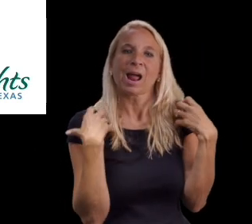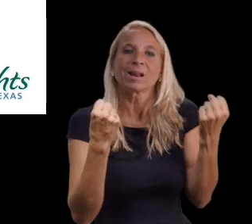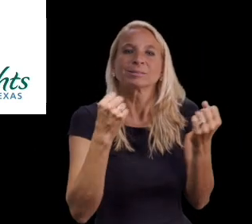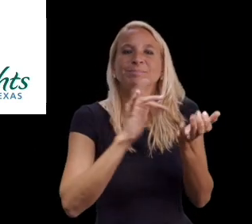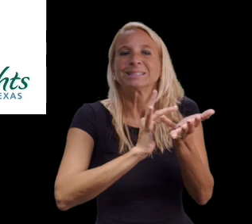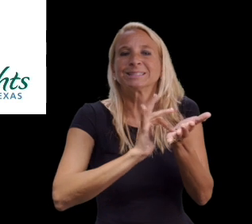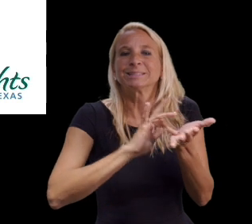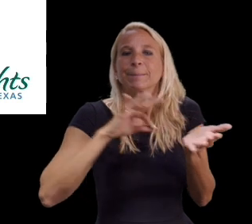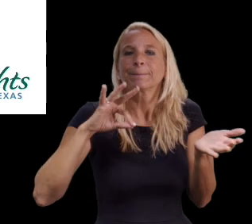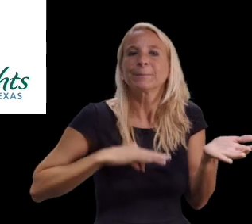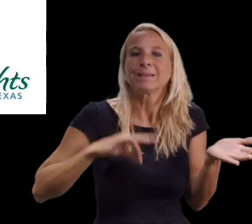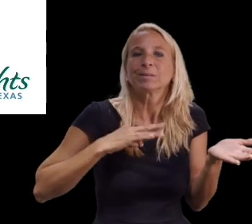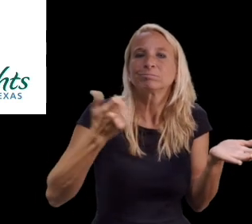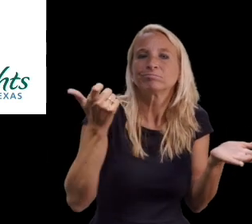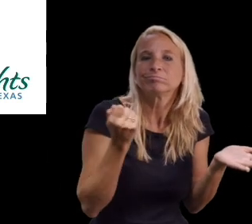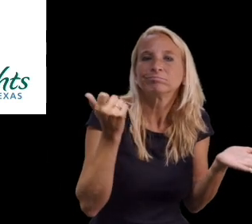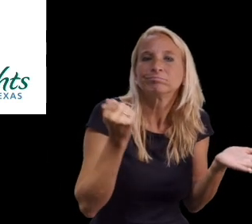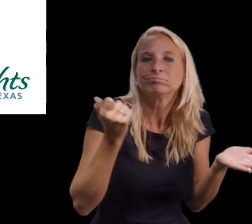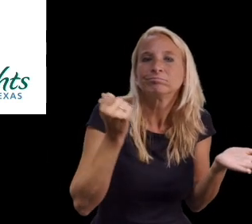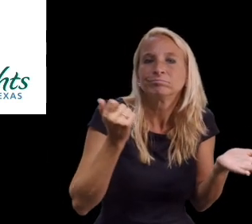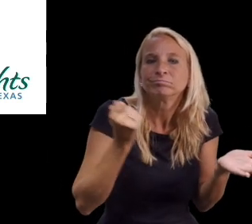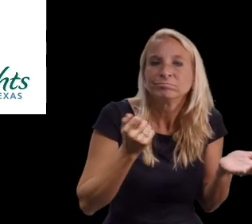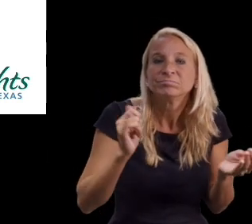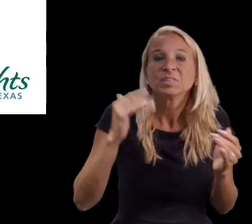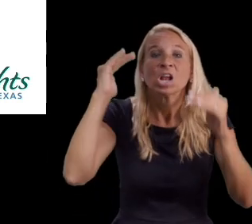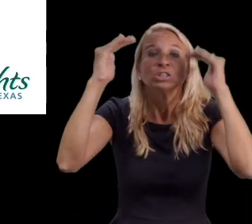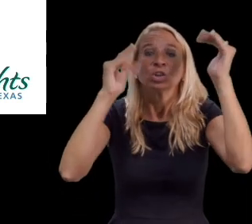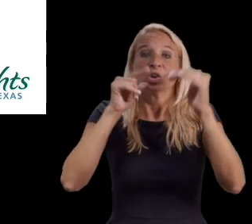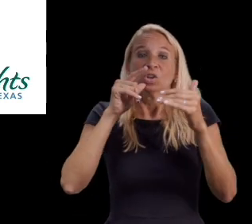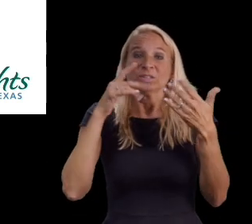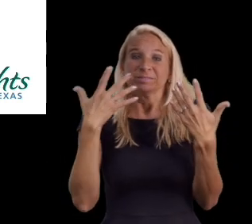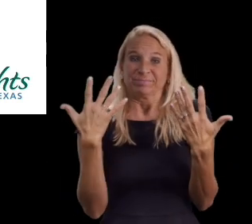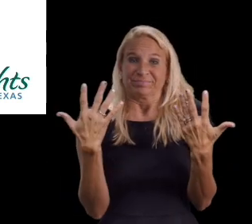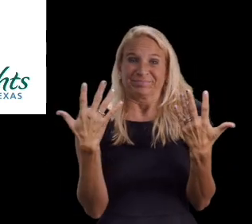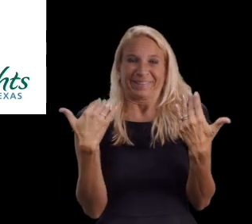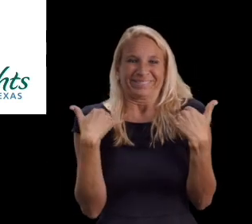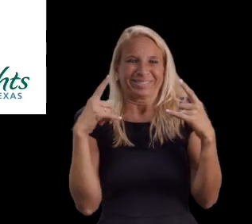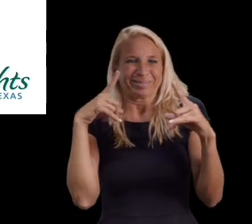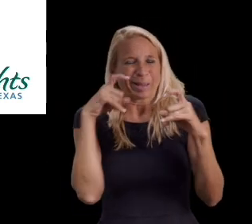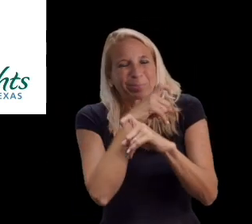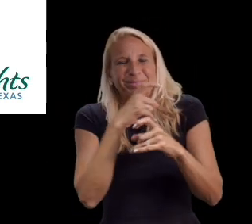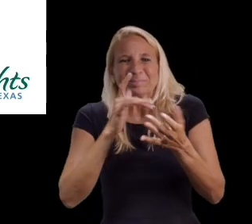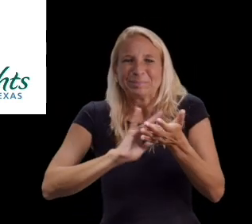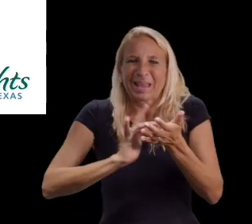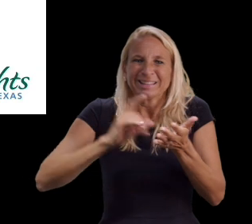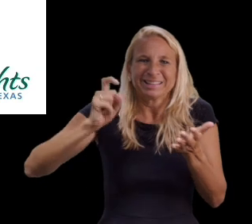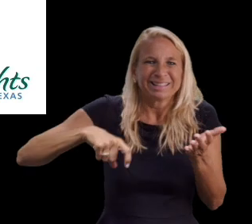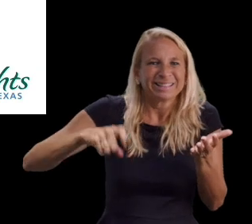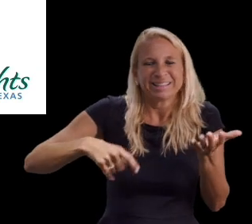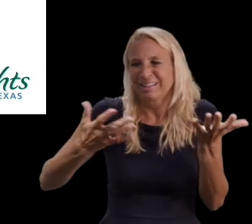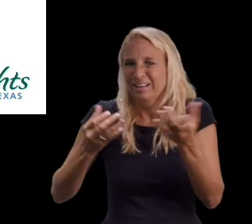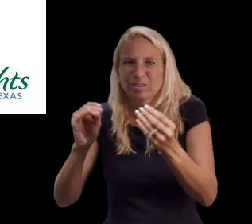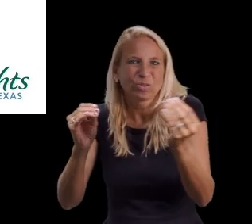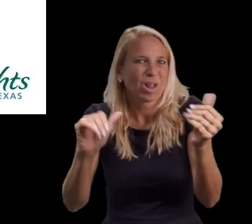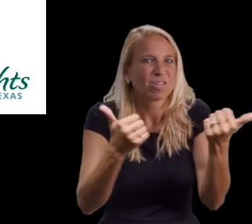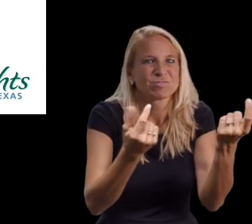This is a huge help for children, and adults who have complicated medical needs and no other form of health insurance.